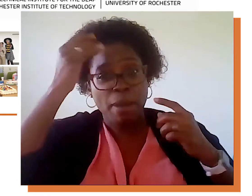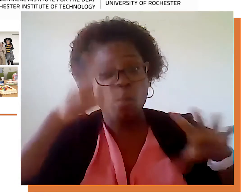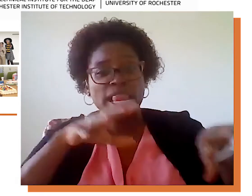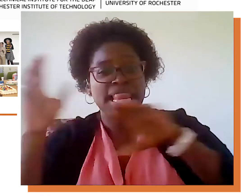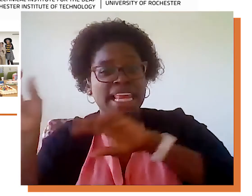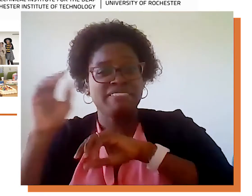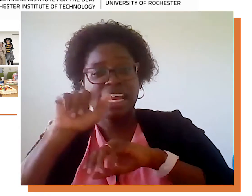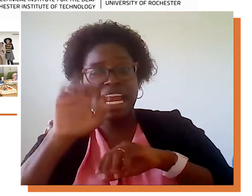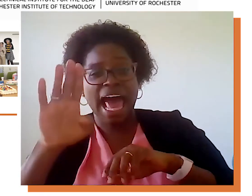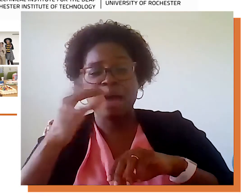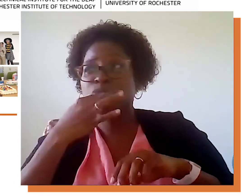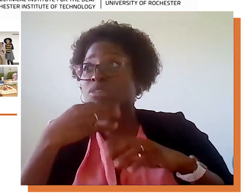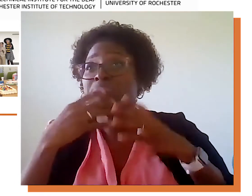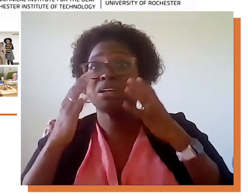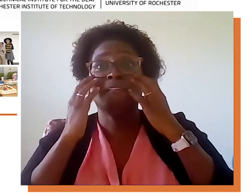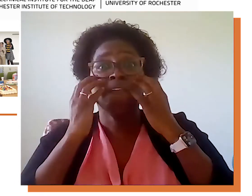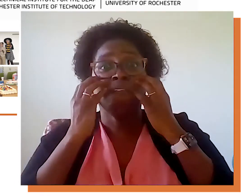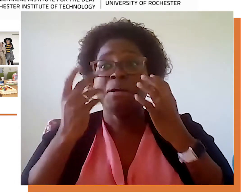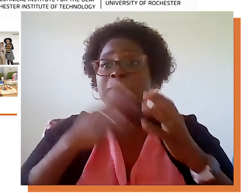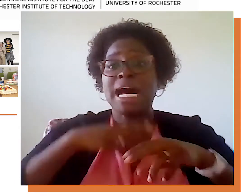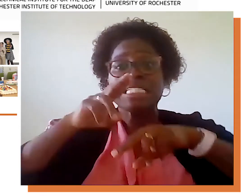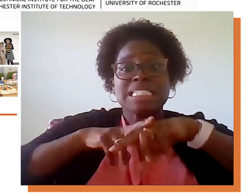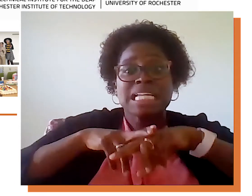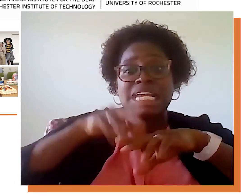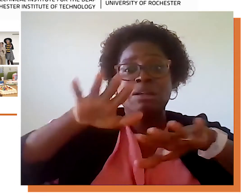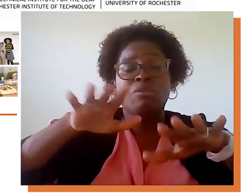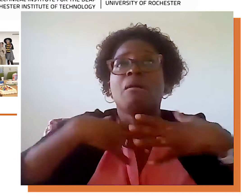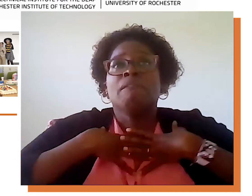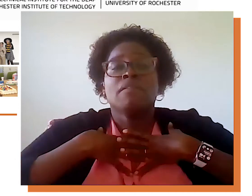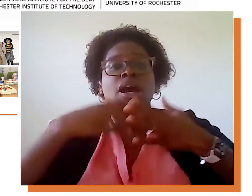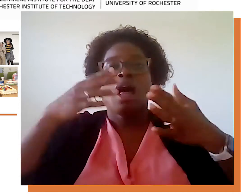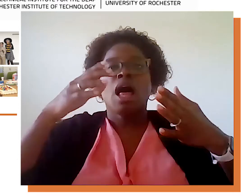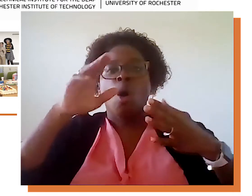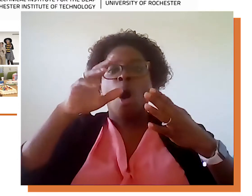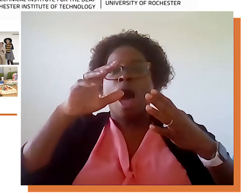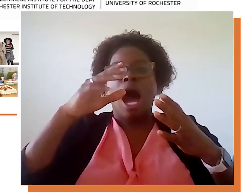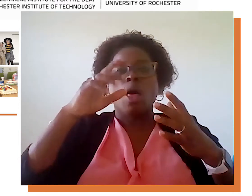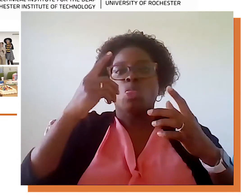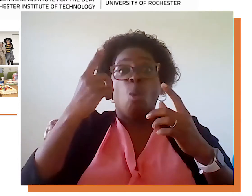I cried thinking about leaving the lab. I absolutely panicked,